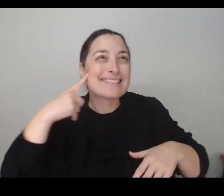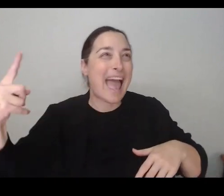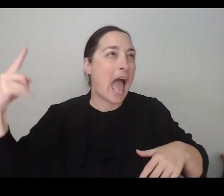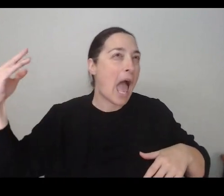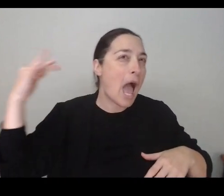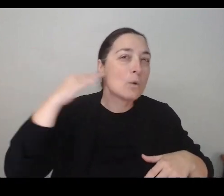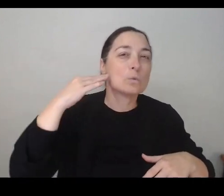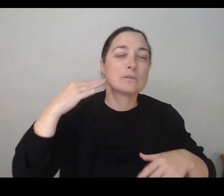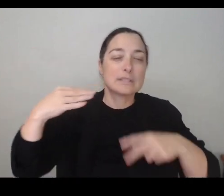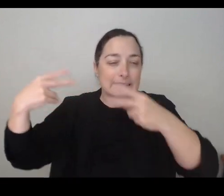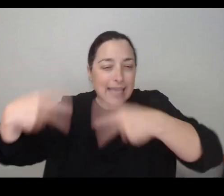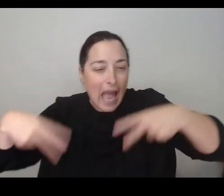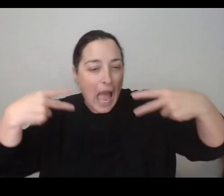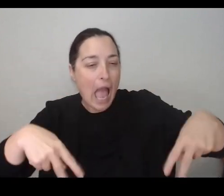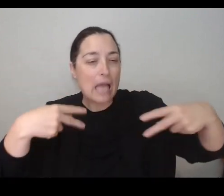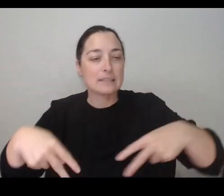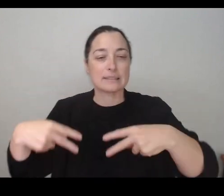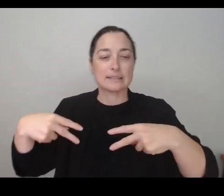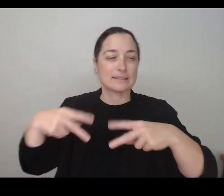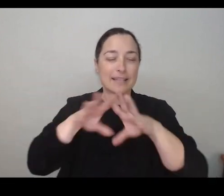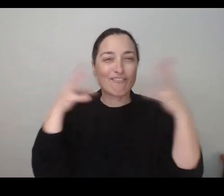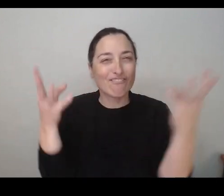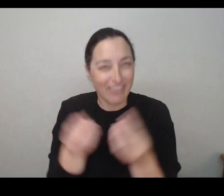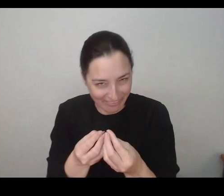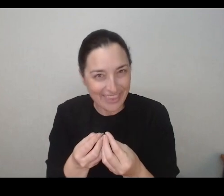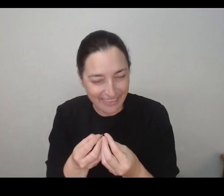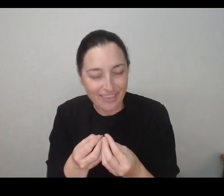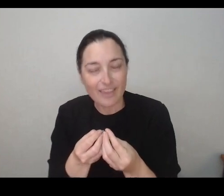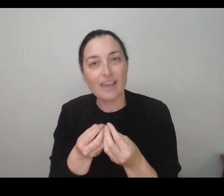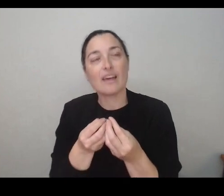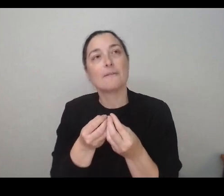So, for example, when we discuss the Gauguin's primitivism,